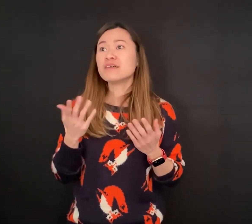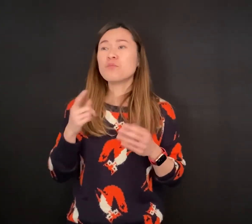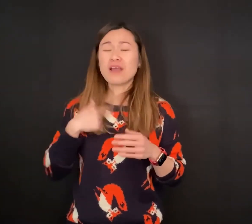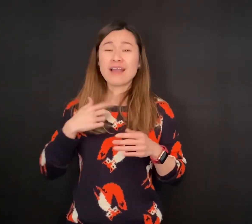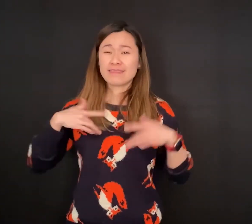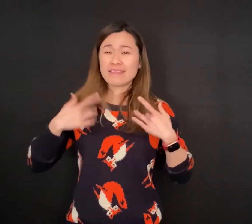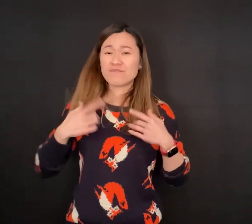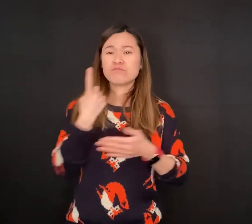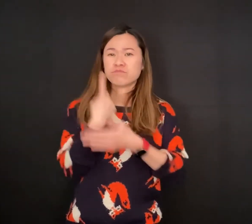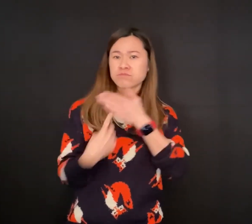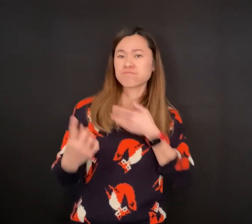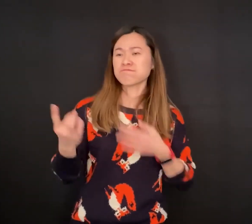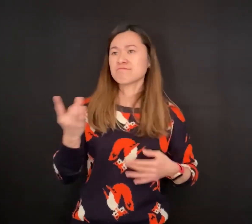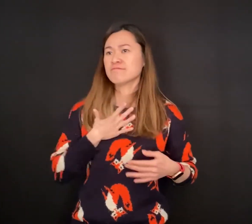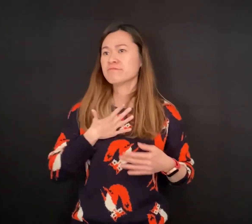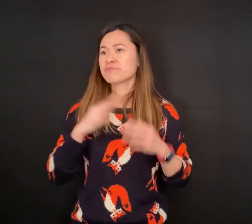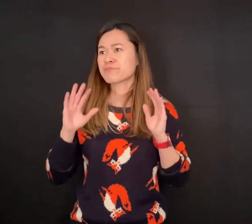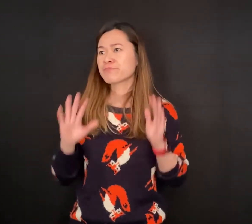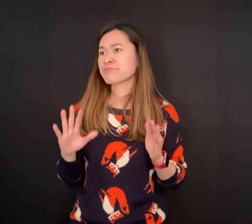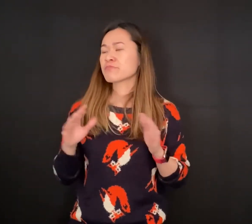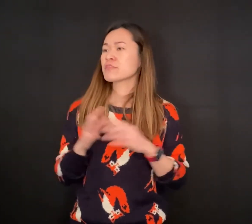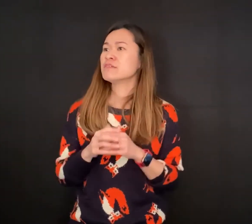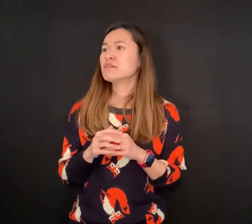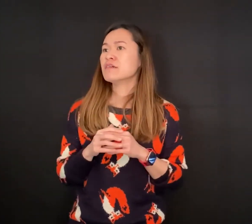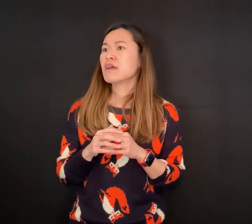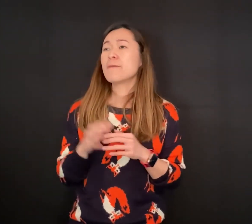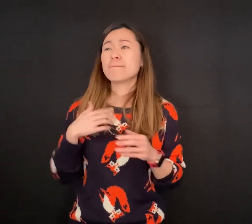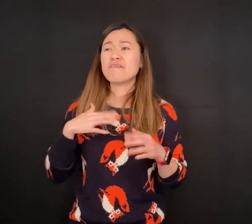I live by myself.